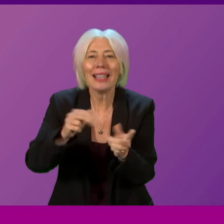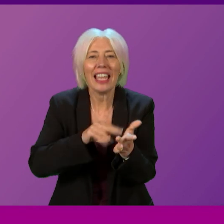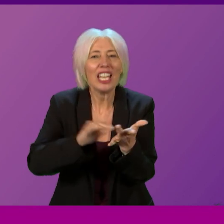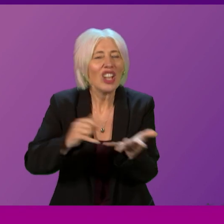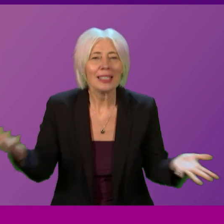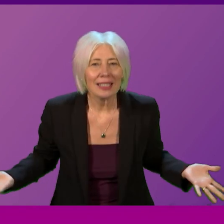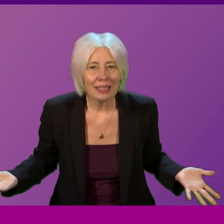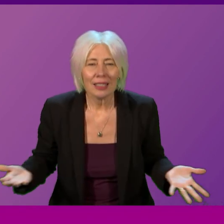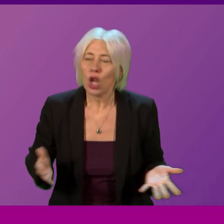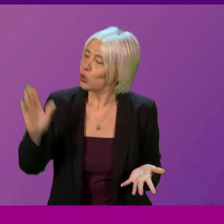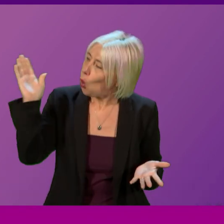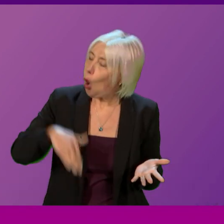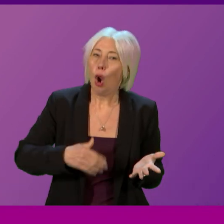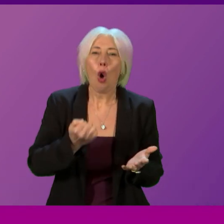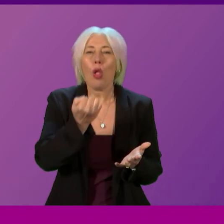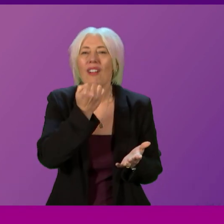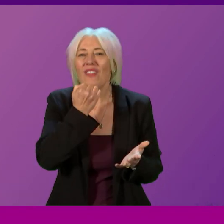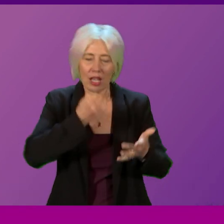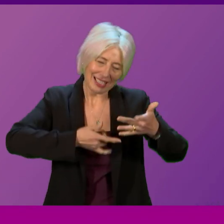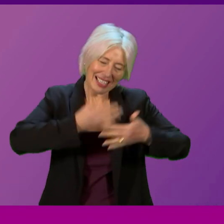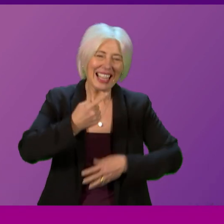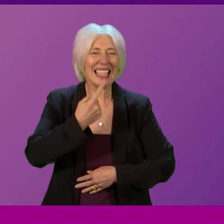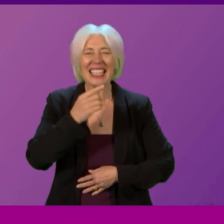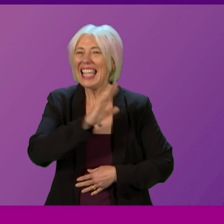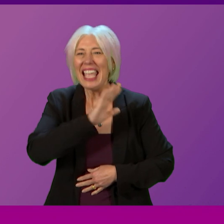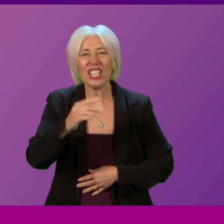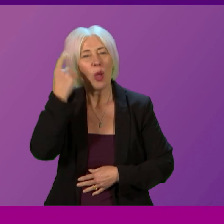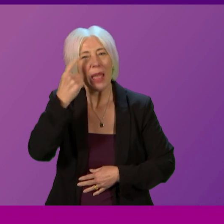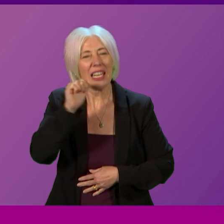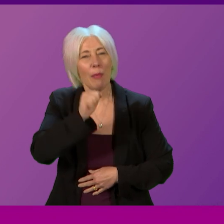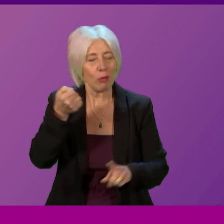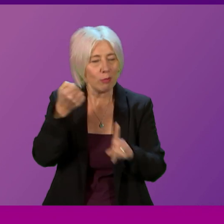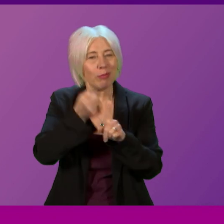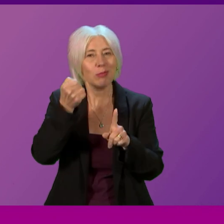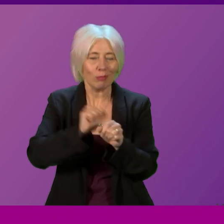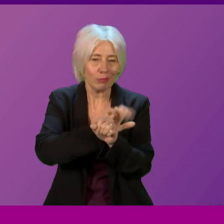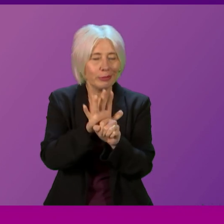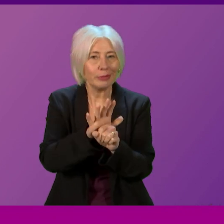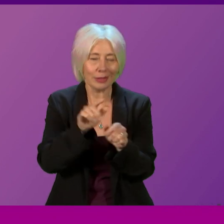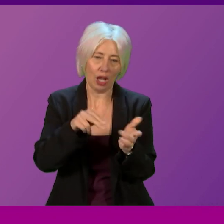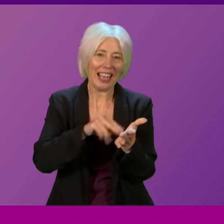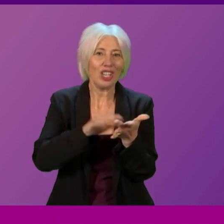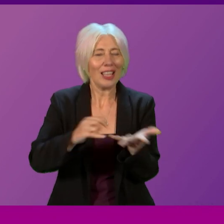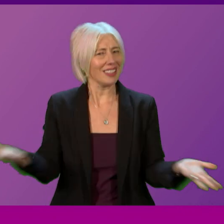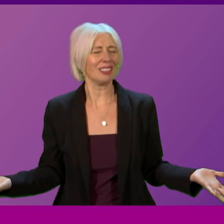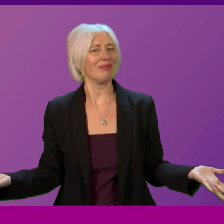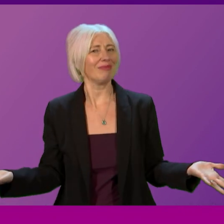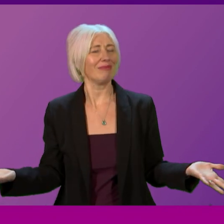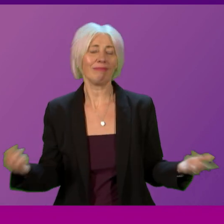In all the figures that he quotes, he takes no account of the impact of a global pandemic on our national health service. What are we doing?